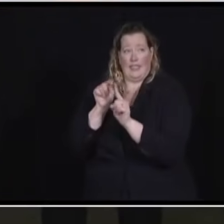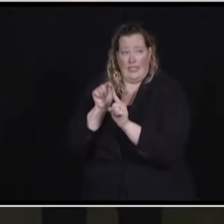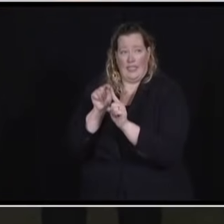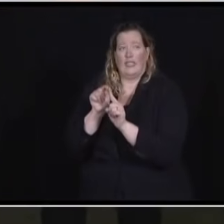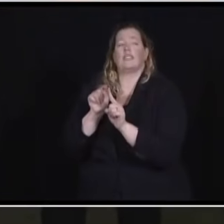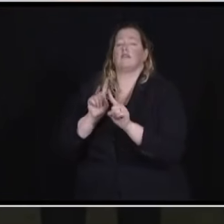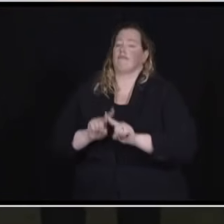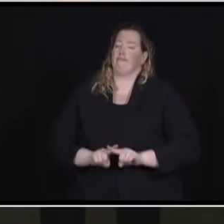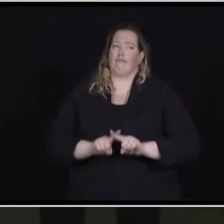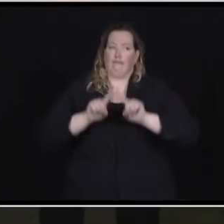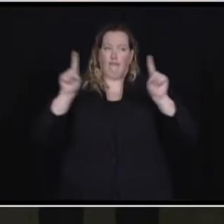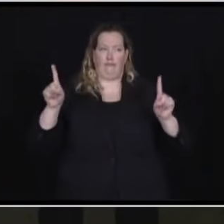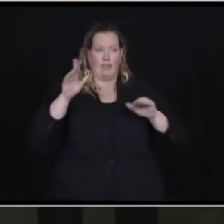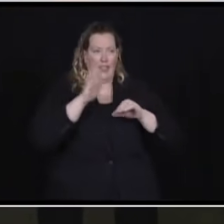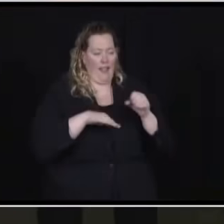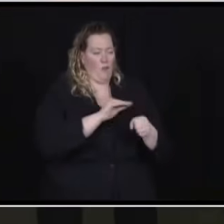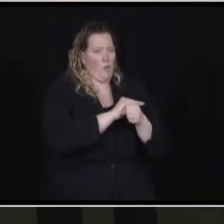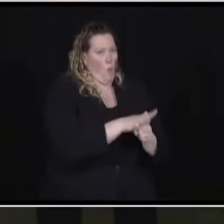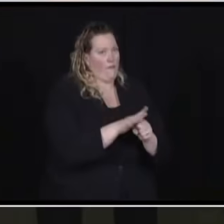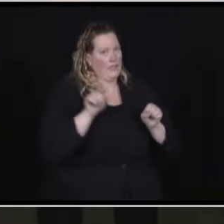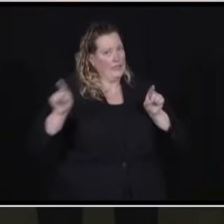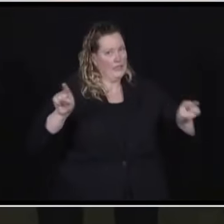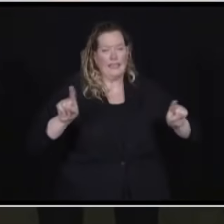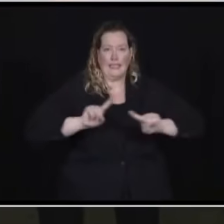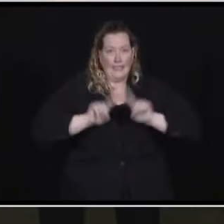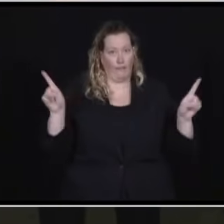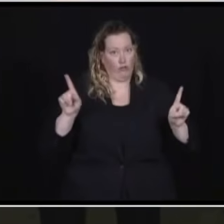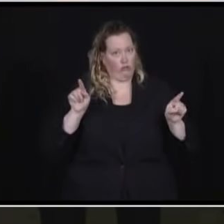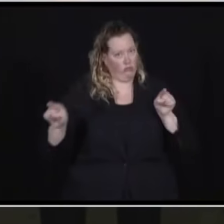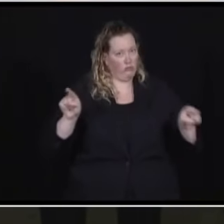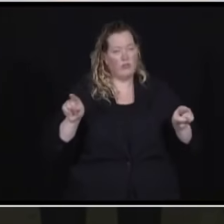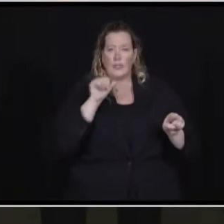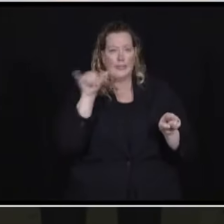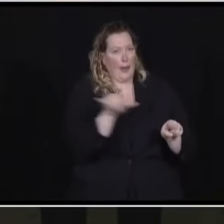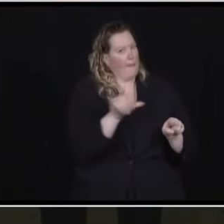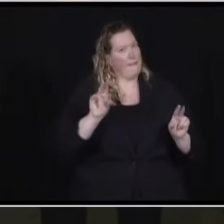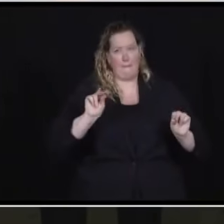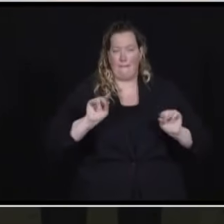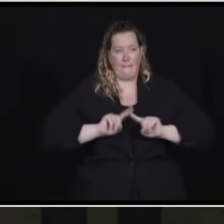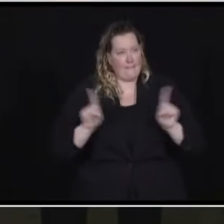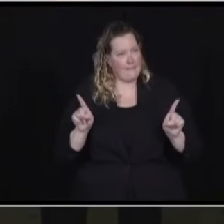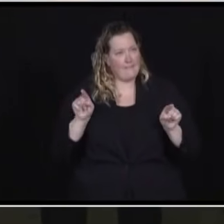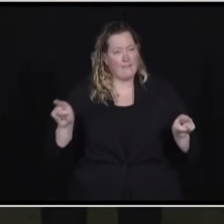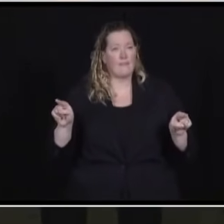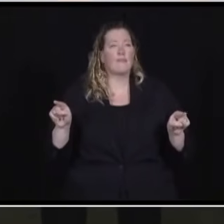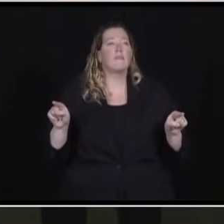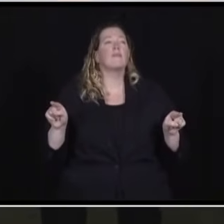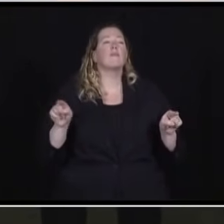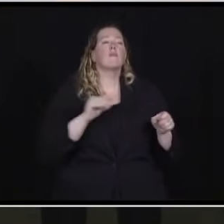How can people have confidence that this rollout will be any smoother? We have pharmacies right across this province.